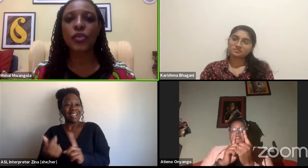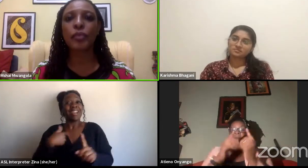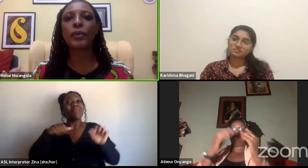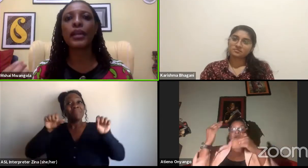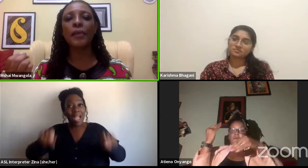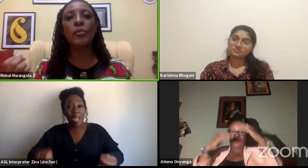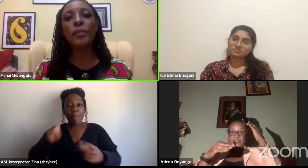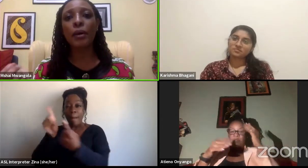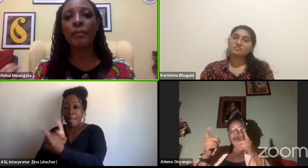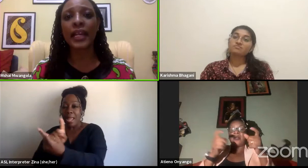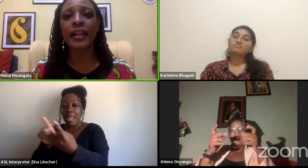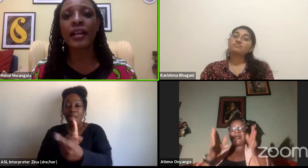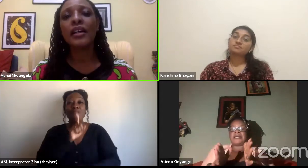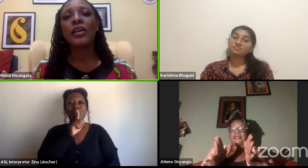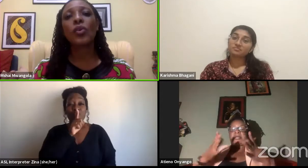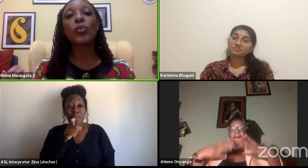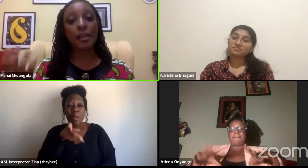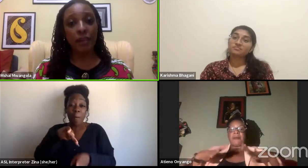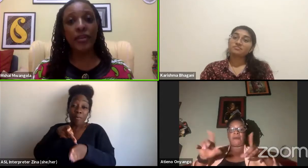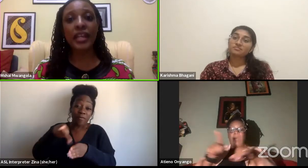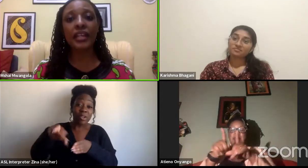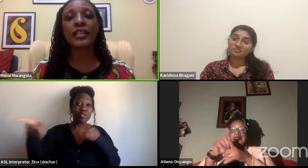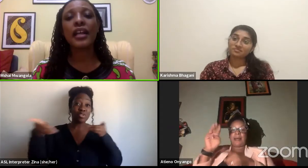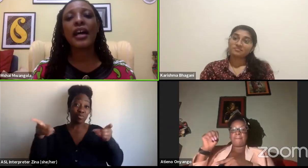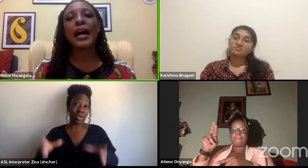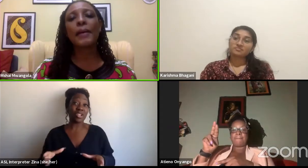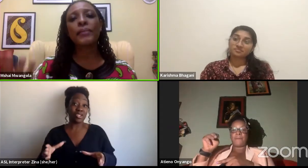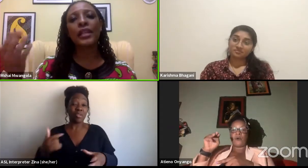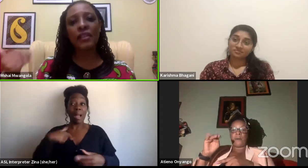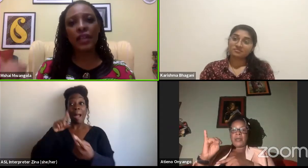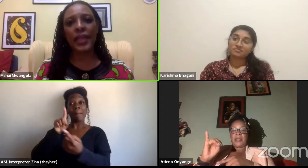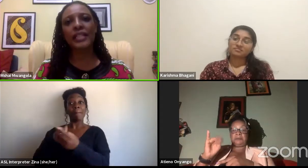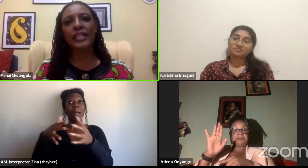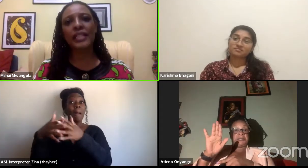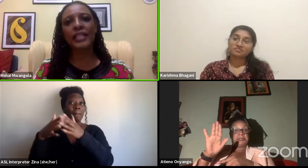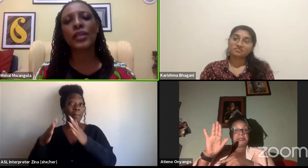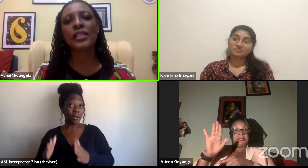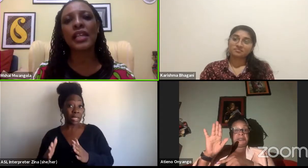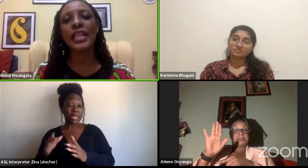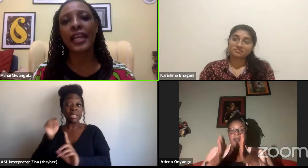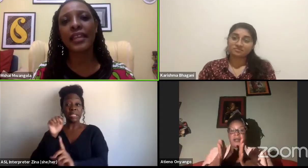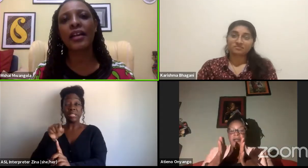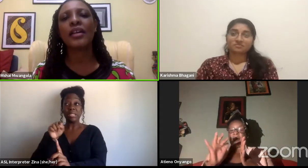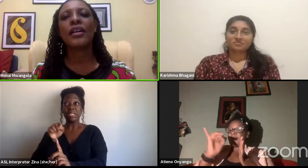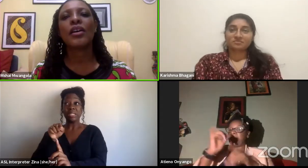so people like Mumbi Wa Maina who is American, that time she was in Kenya,